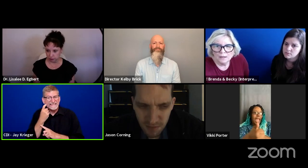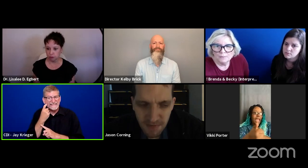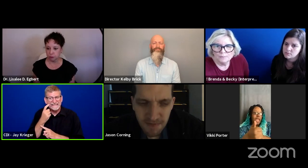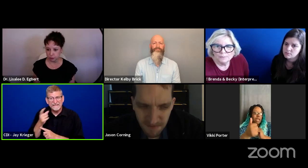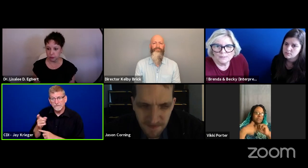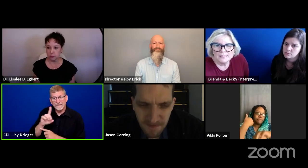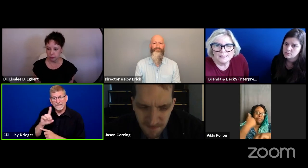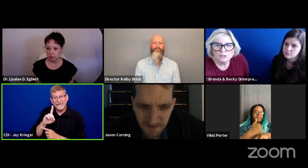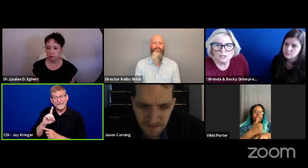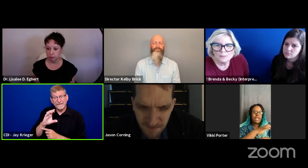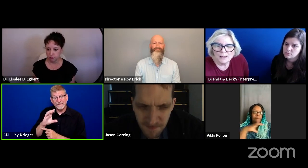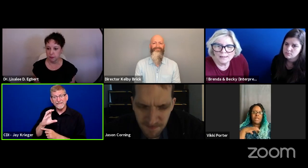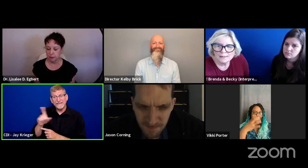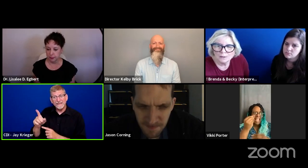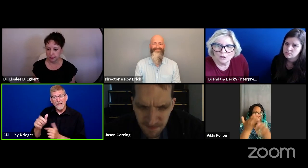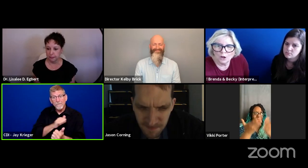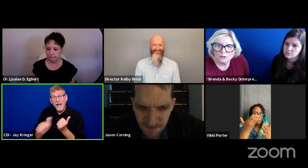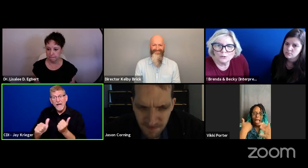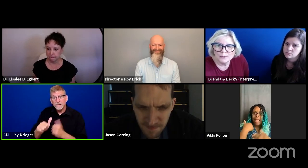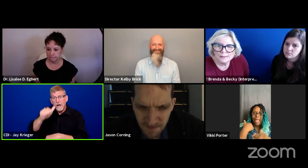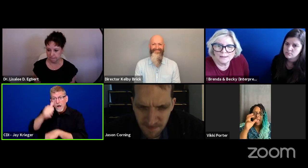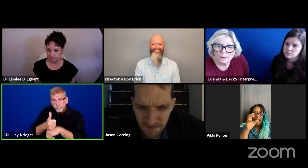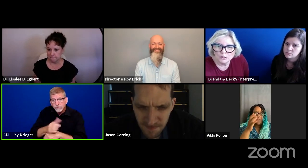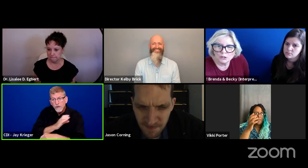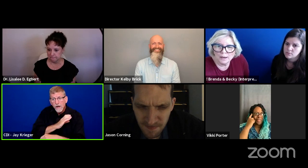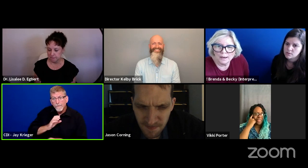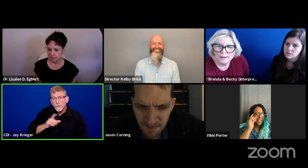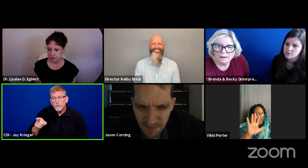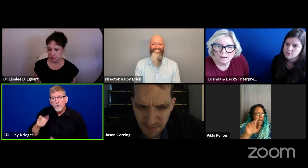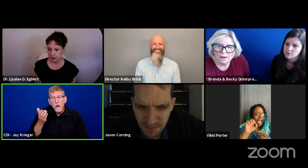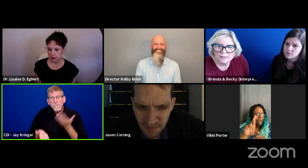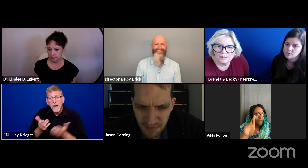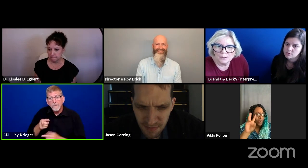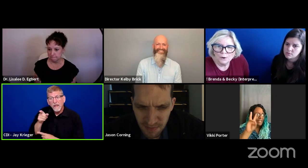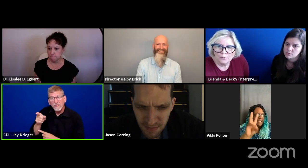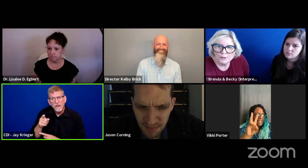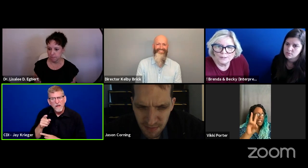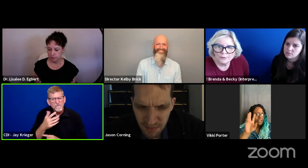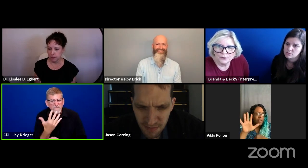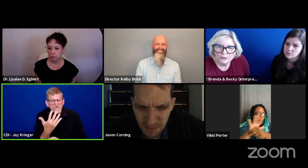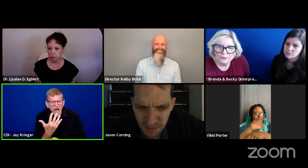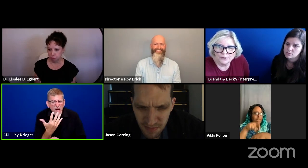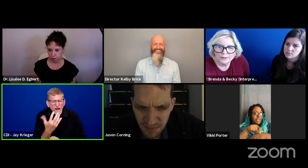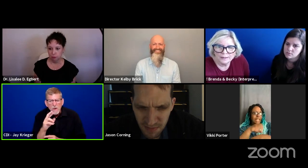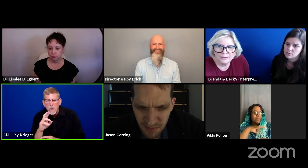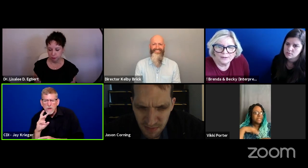D.C. just passed I law to establish an Office for the Deaf and Hard of Hearing, and I think